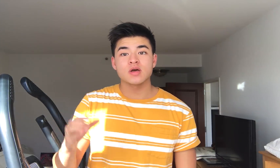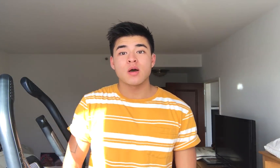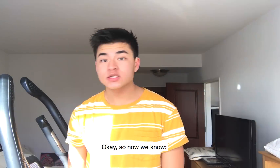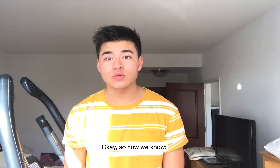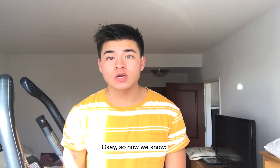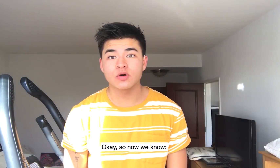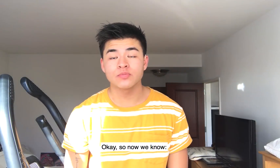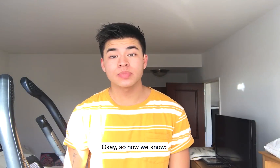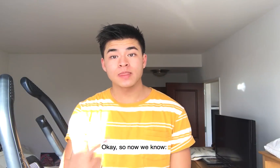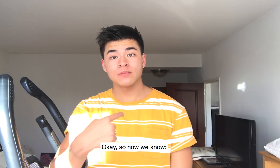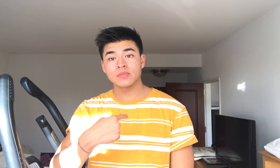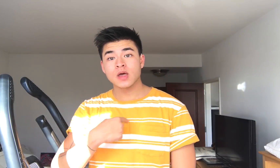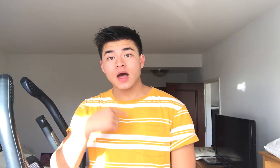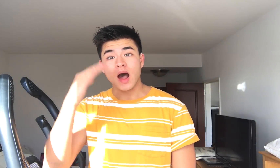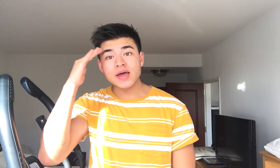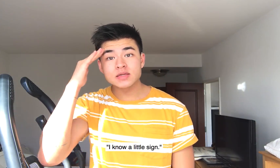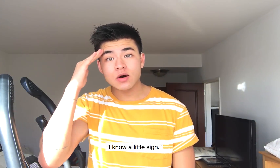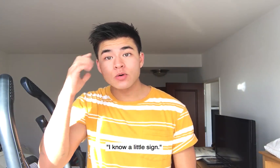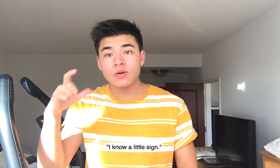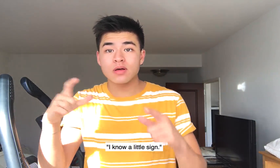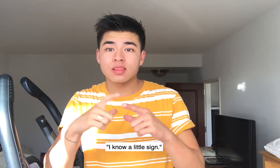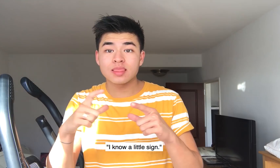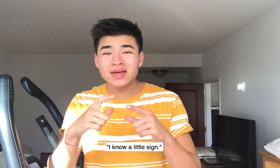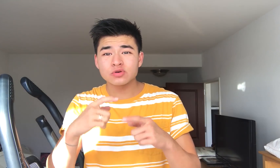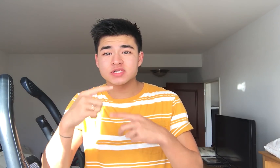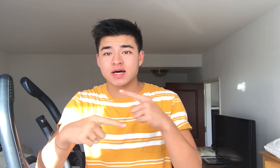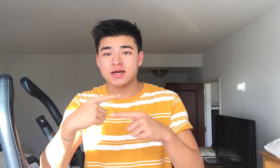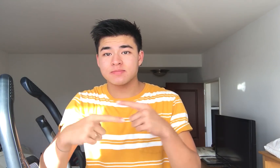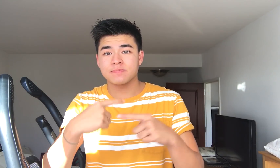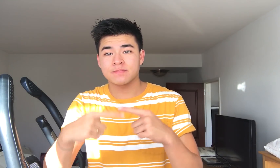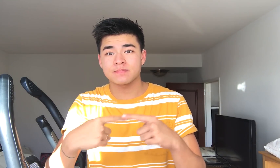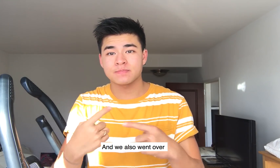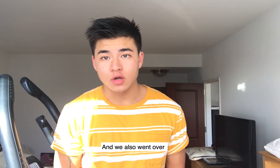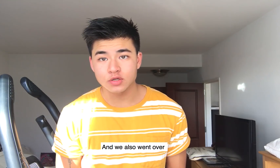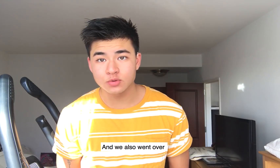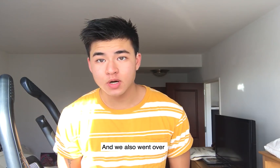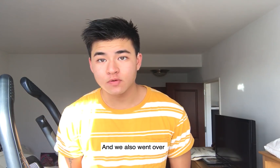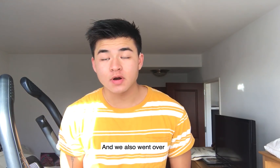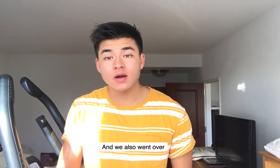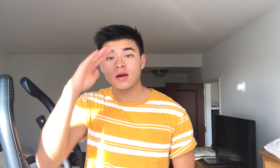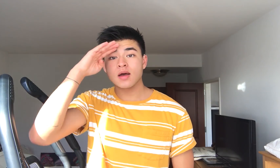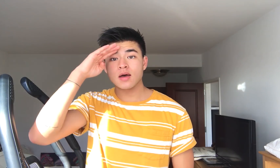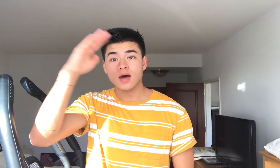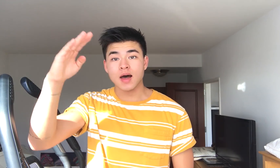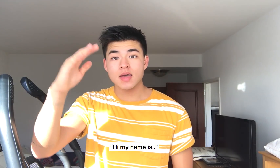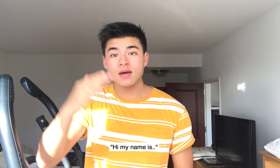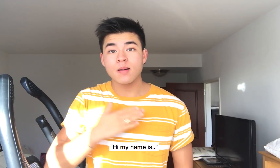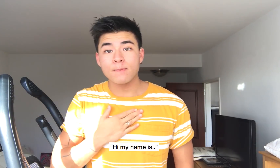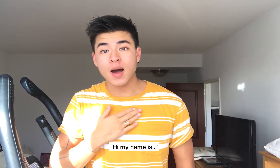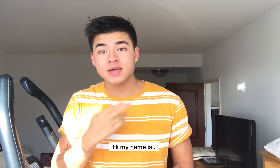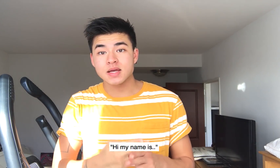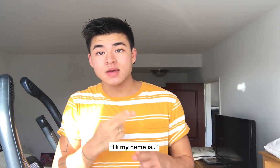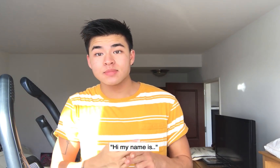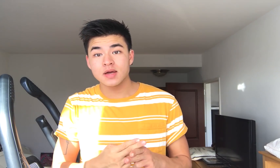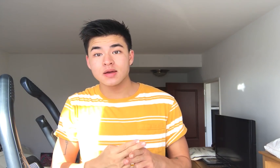Okay, so we know I know little sign and we also went over hi, my name is